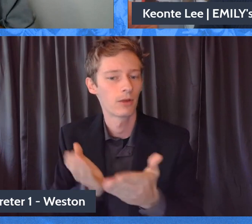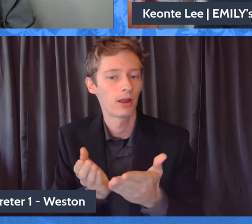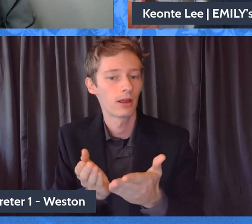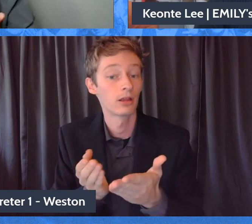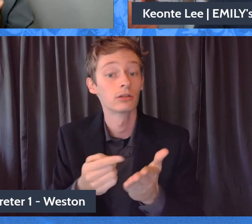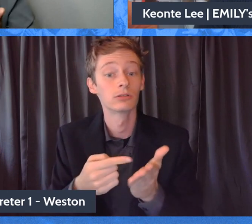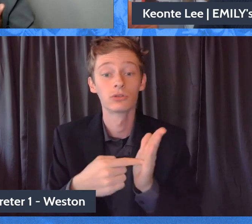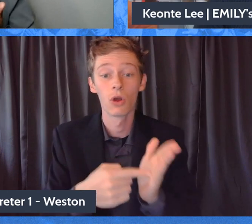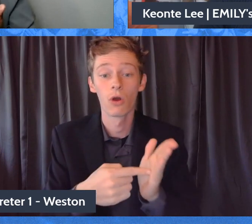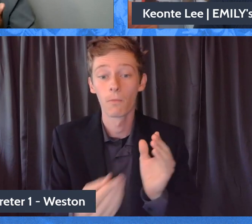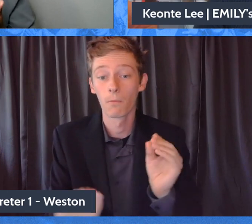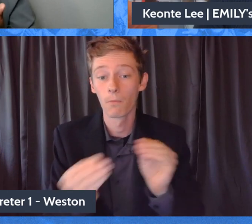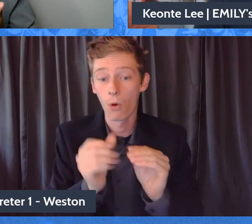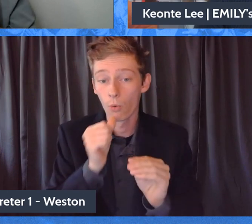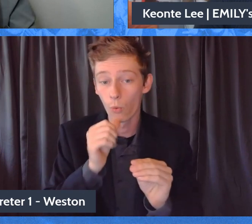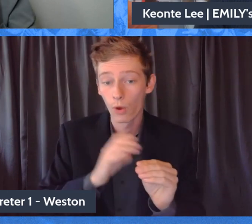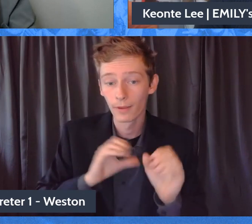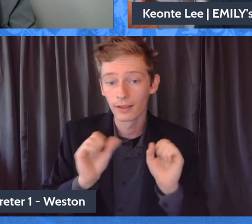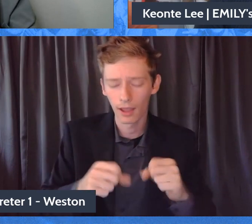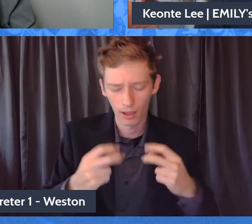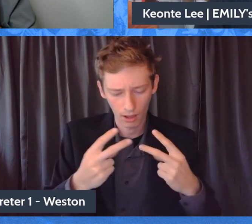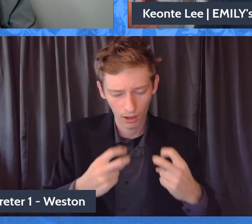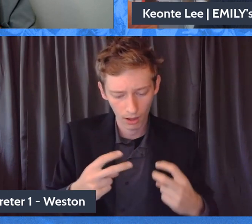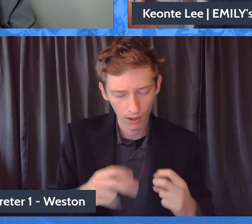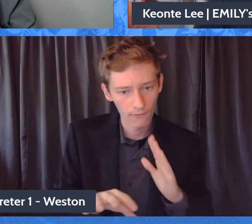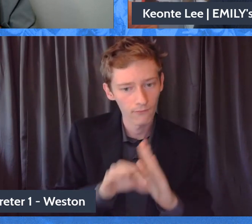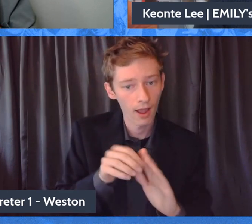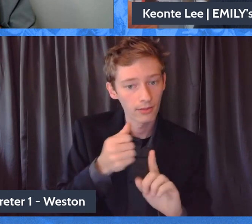and can find their political home at EMILY's List.